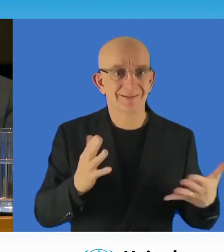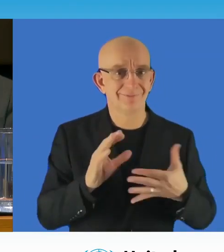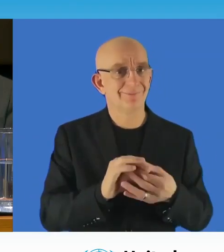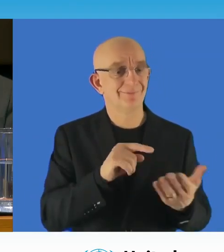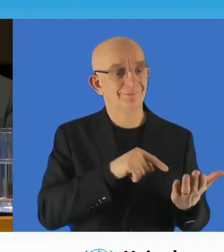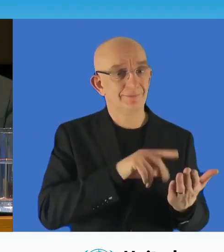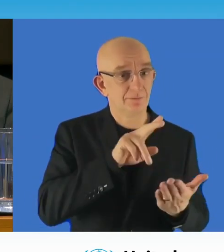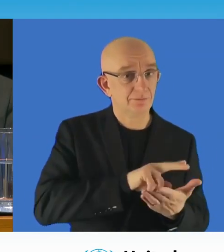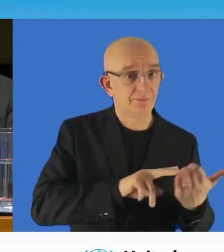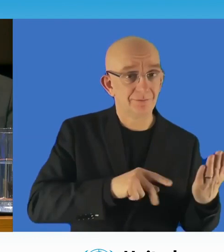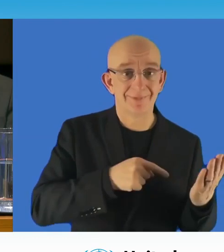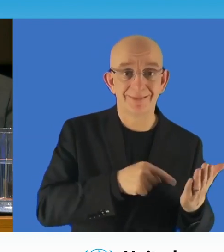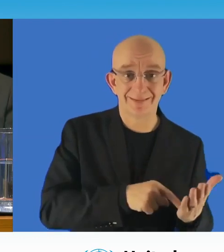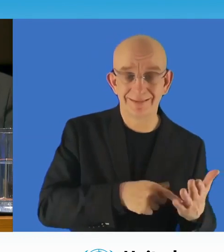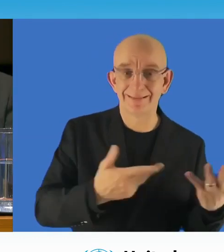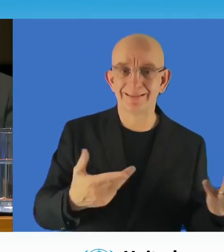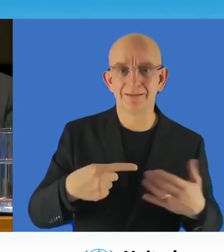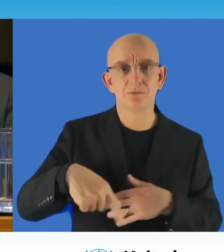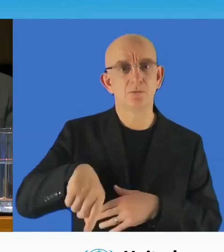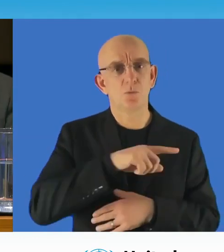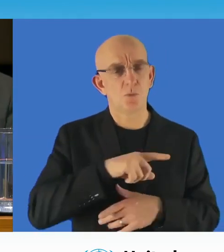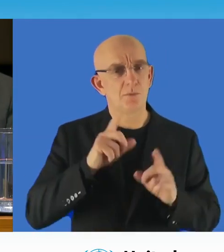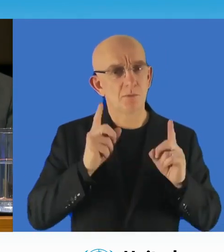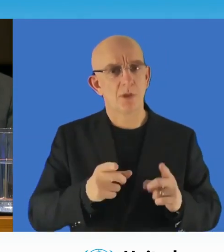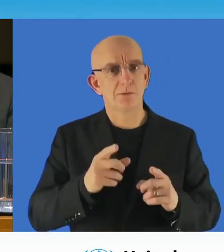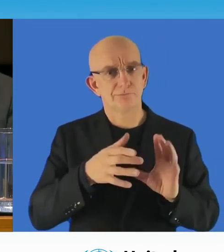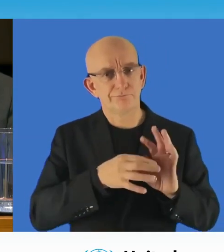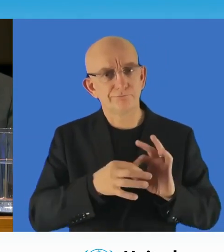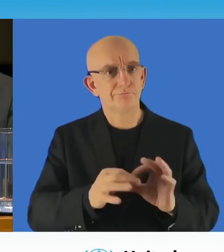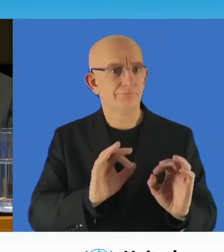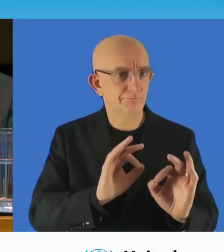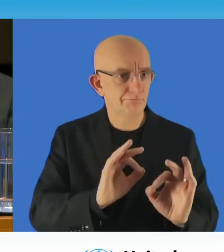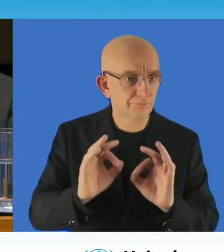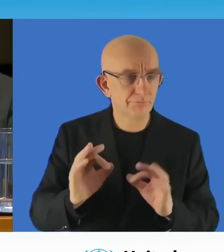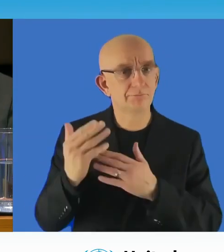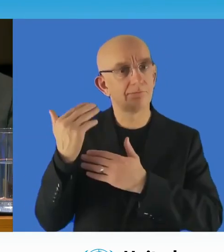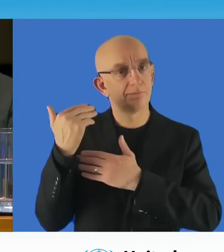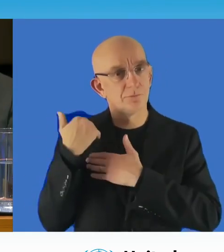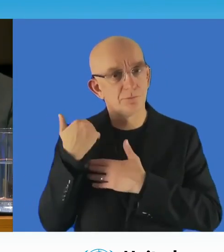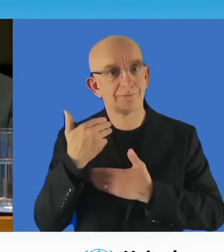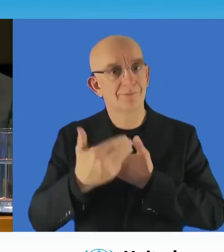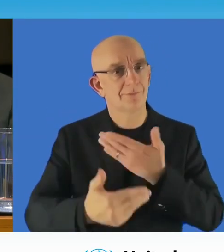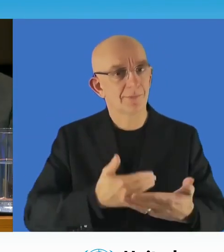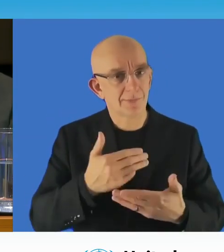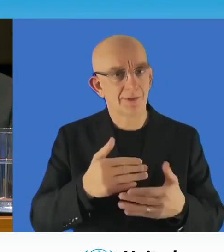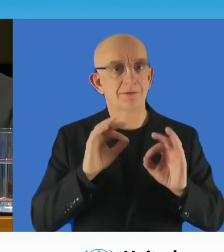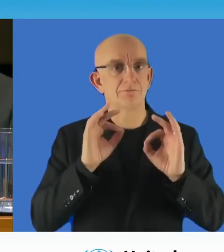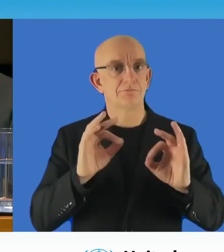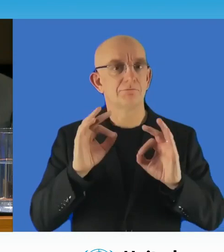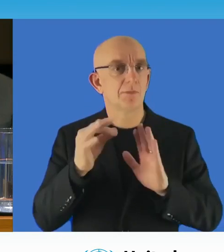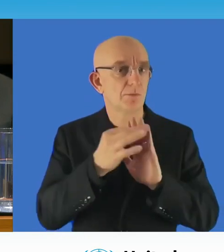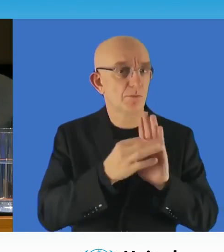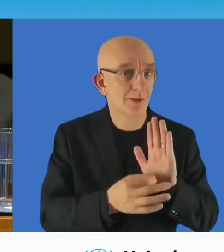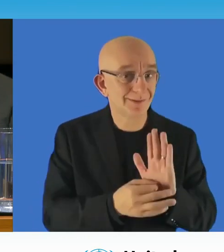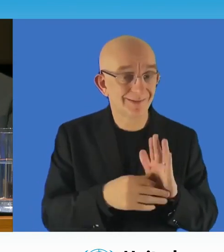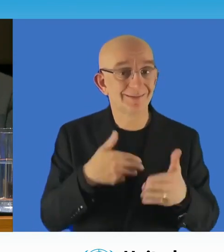accountability and for developing effective policies and measures to combat the rising threats